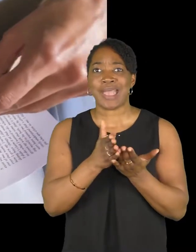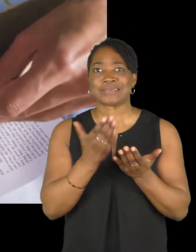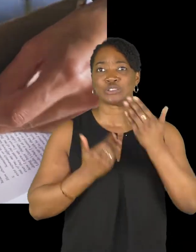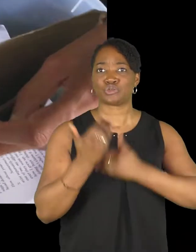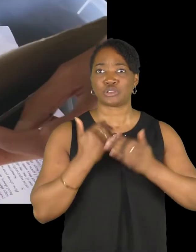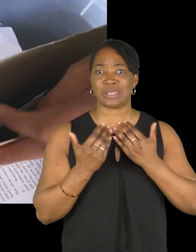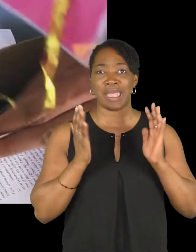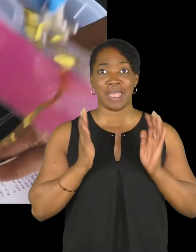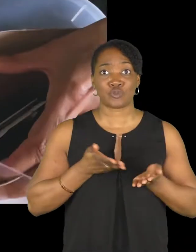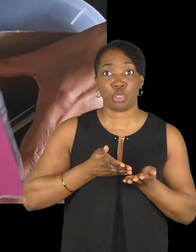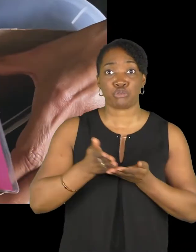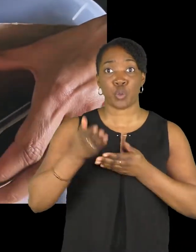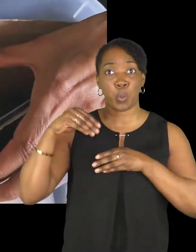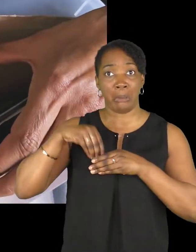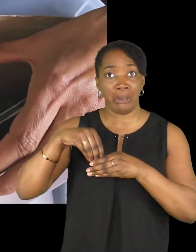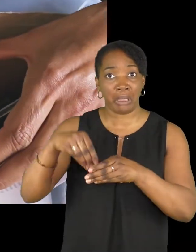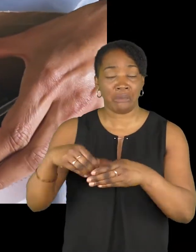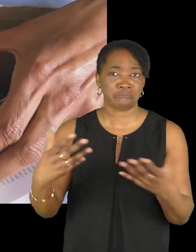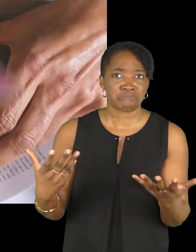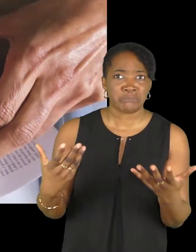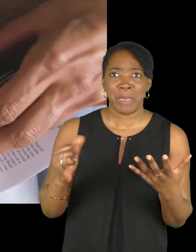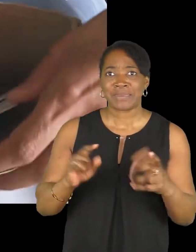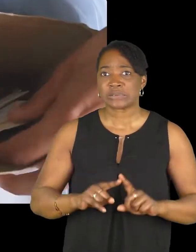Does it have to be through an archive and what are the other materials, other ways?